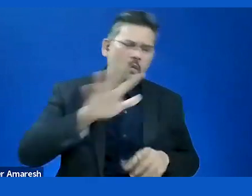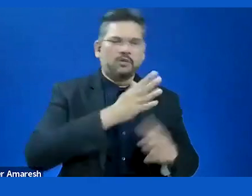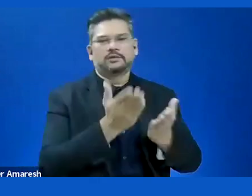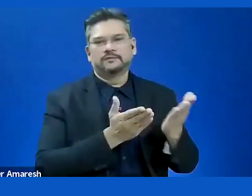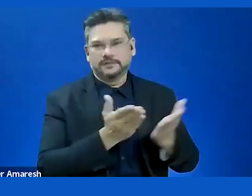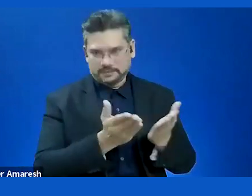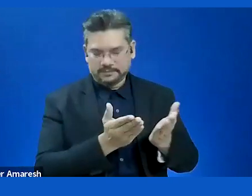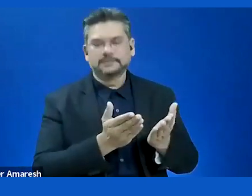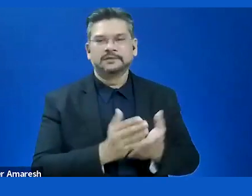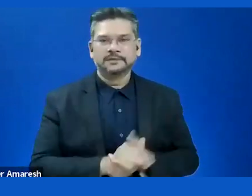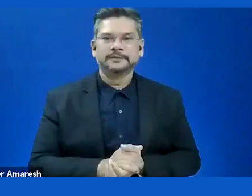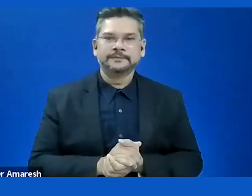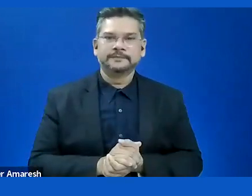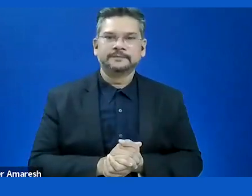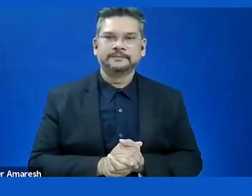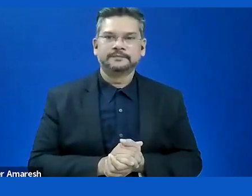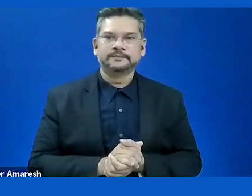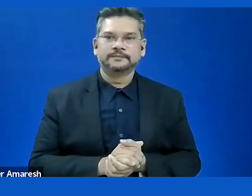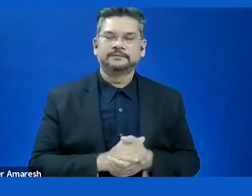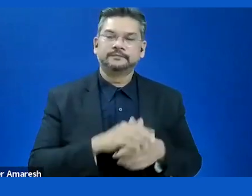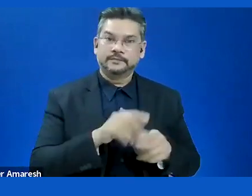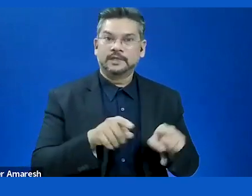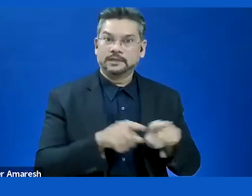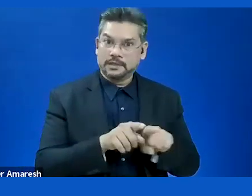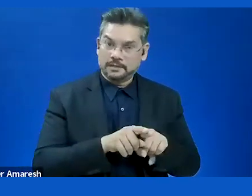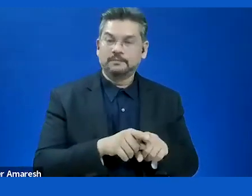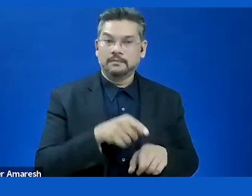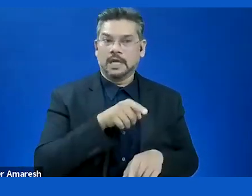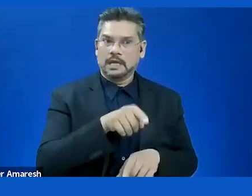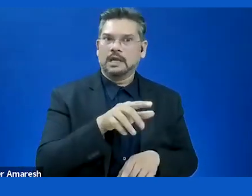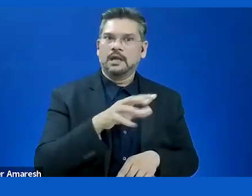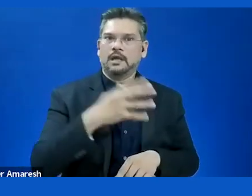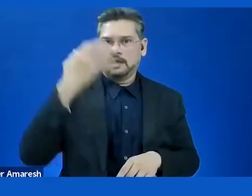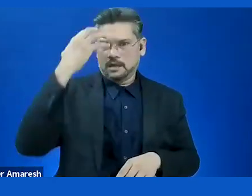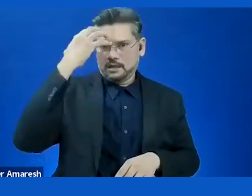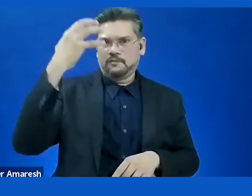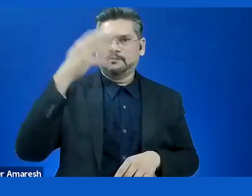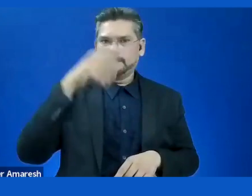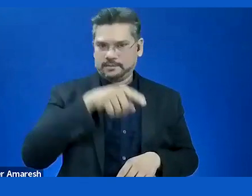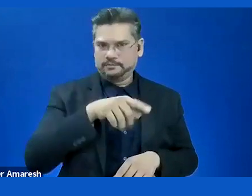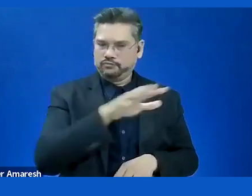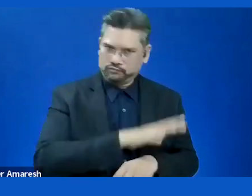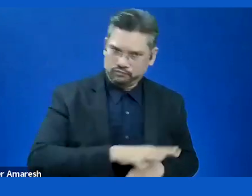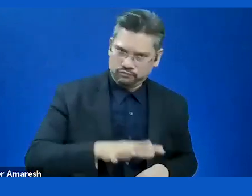So WAD applies to public Sector bodies and the Accessibility Act applies to economic operators,